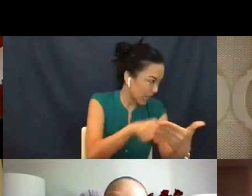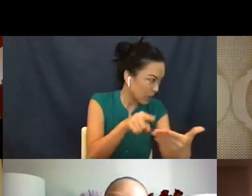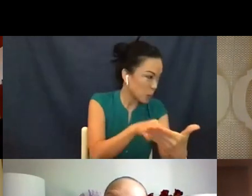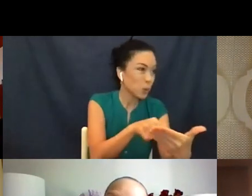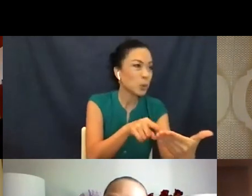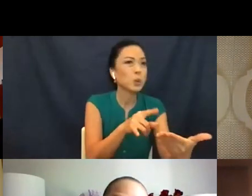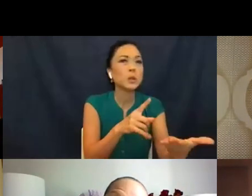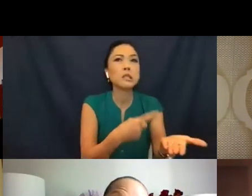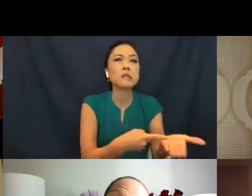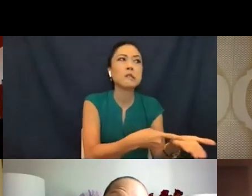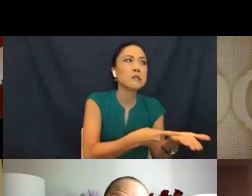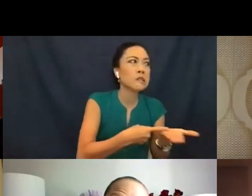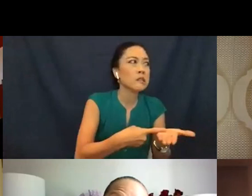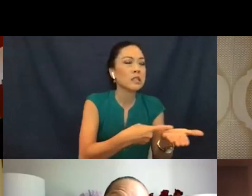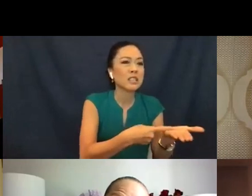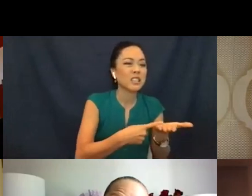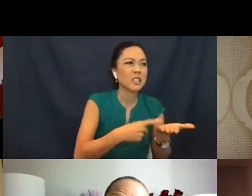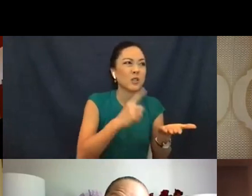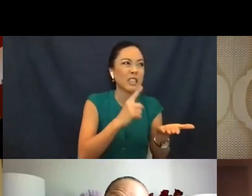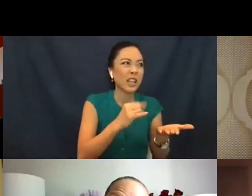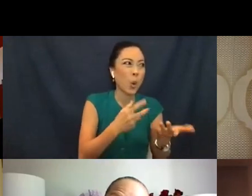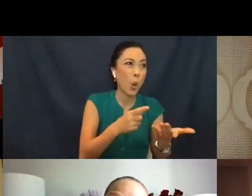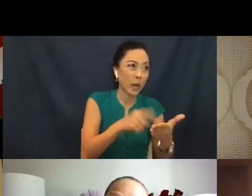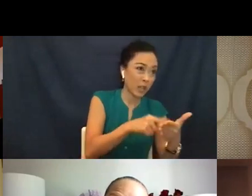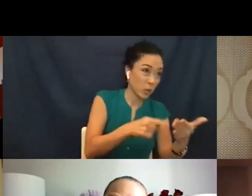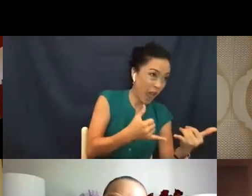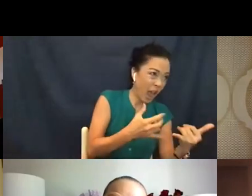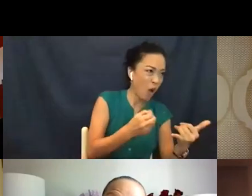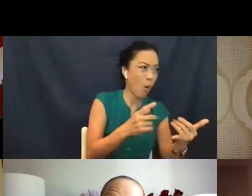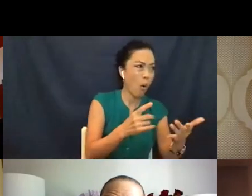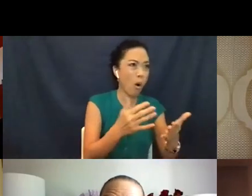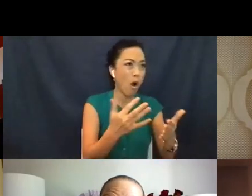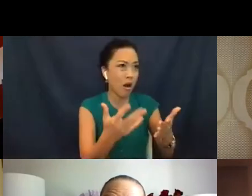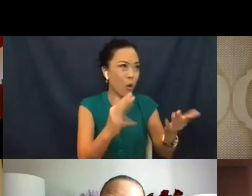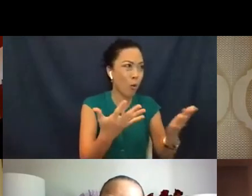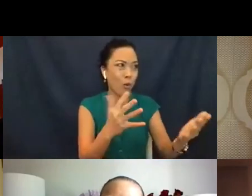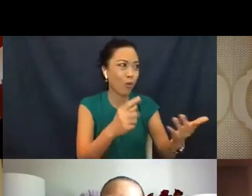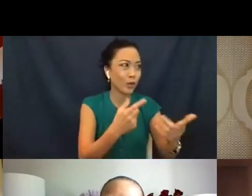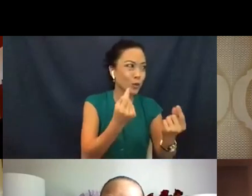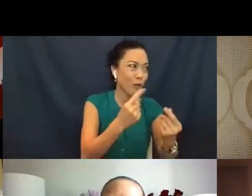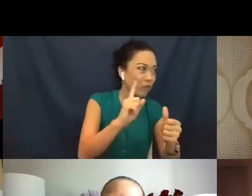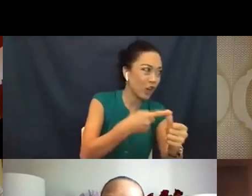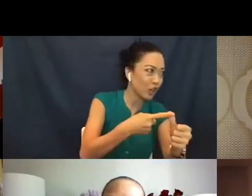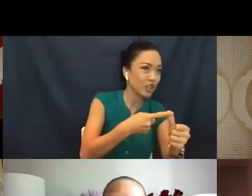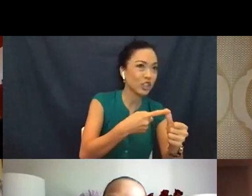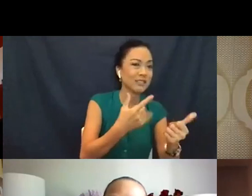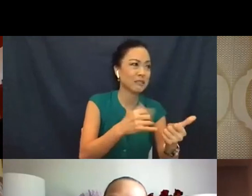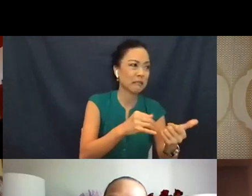It was a bit of a chicken and egg scenario because there were signed contracts and no